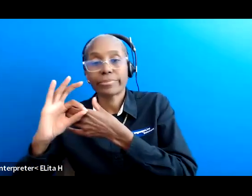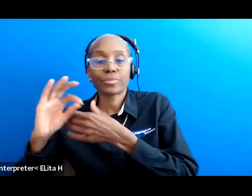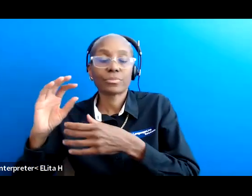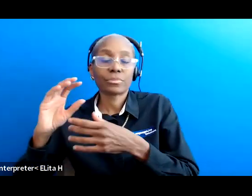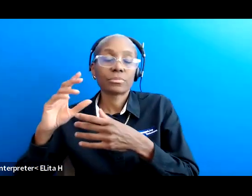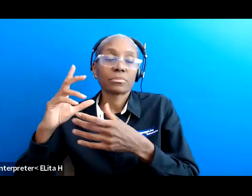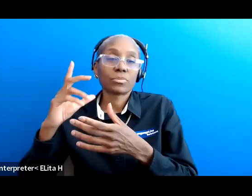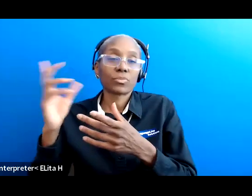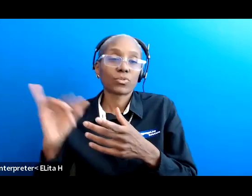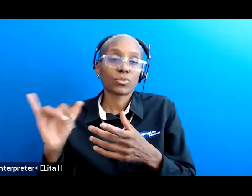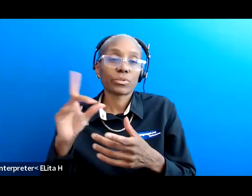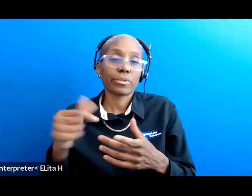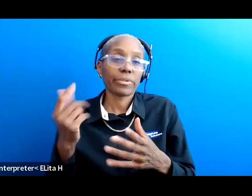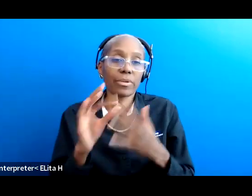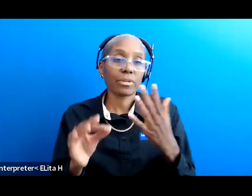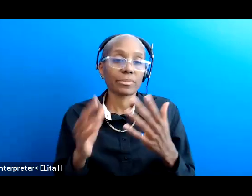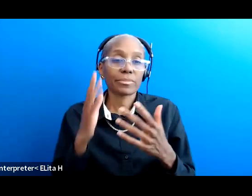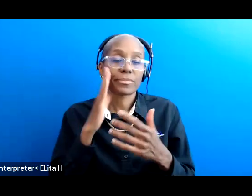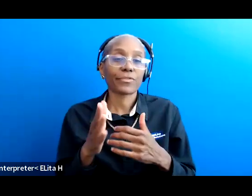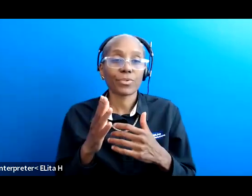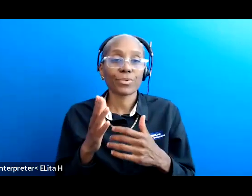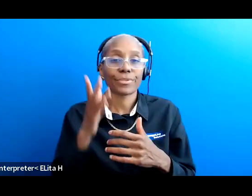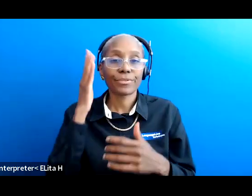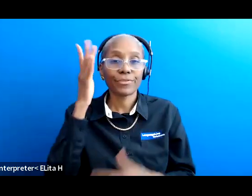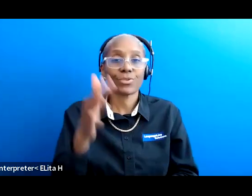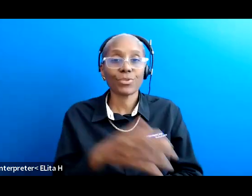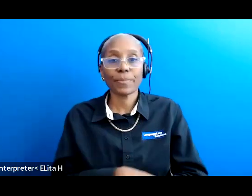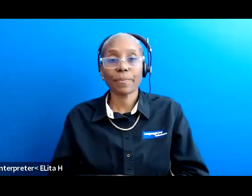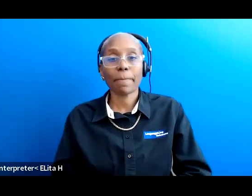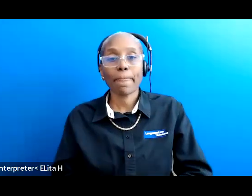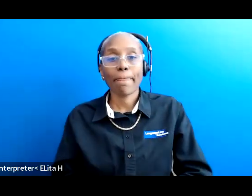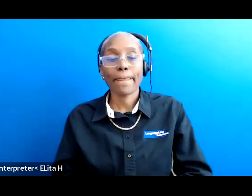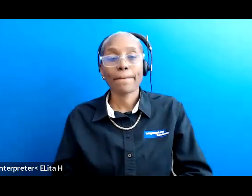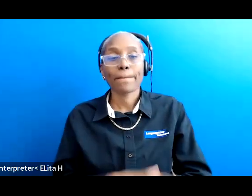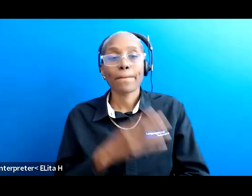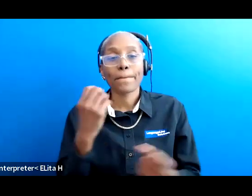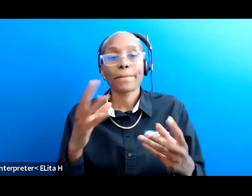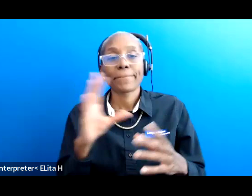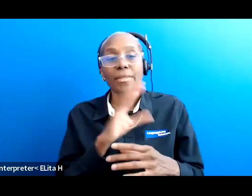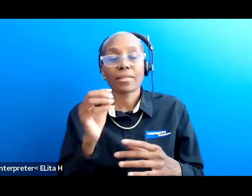So that might be an option in the future. There are several companies that are working on those that